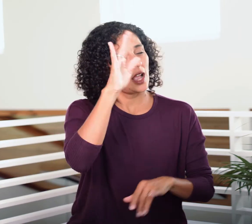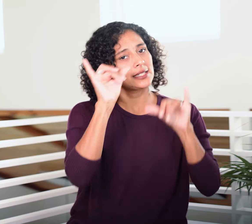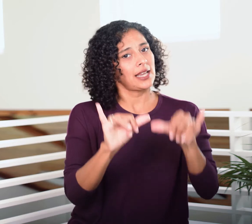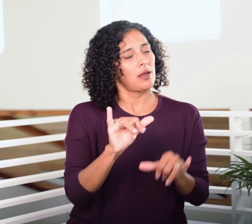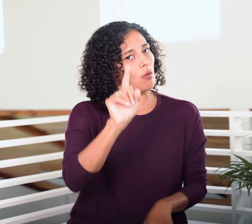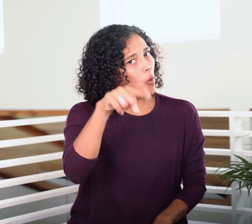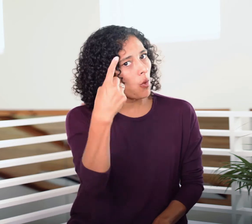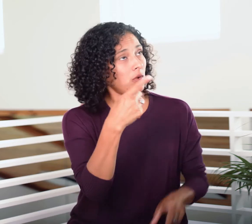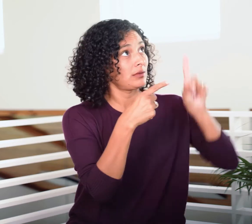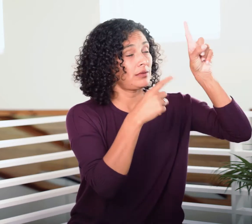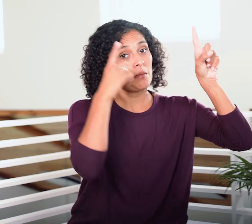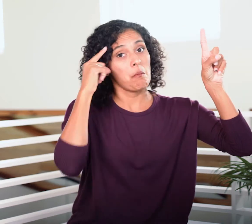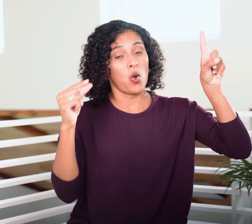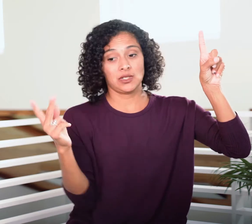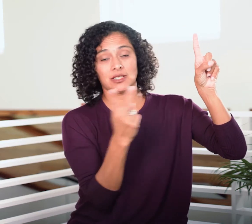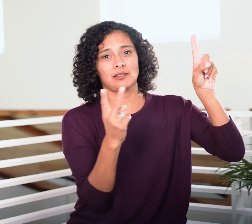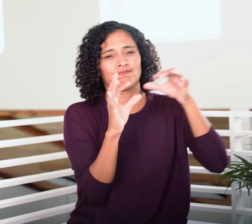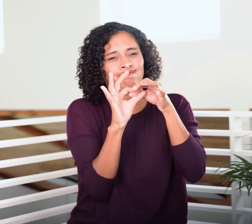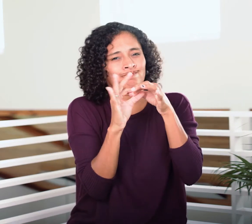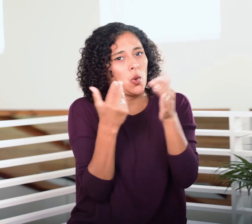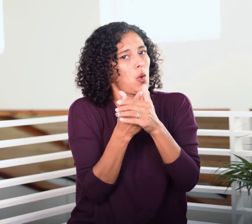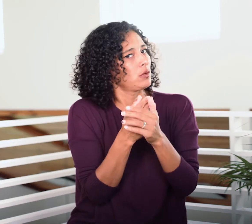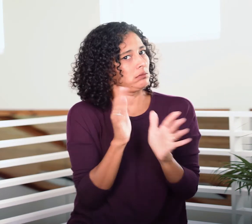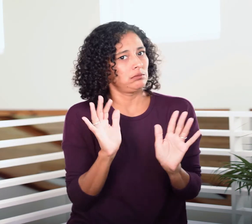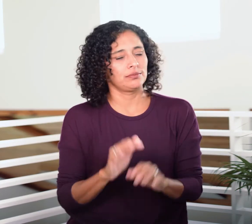God maintains that He and Moses have a distinct relationship.